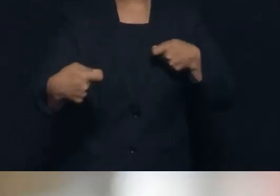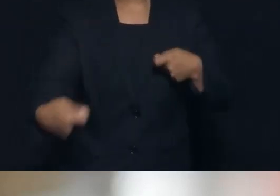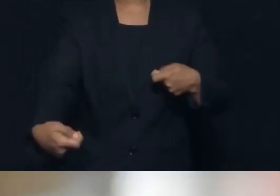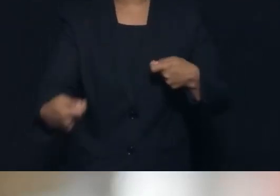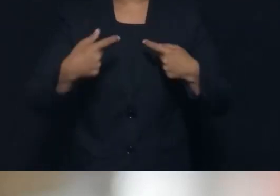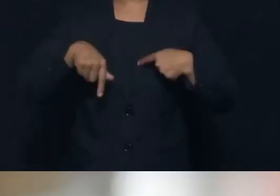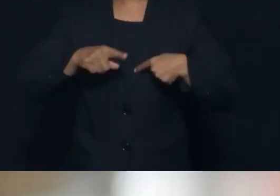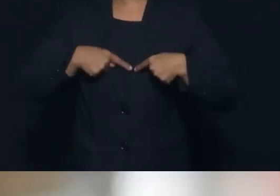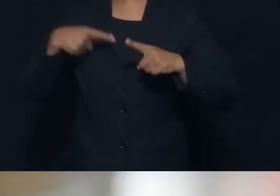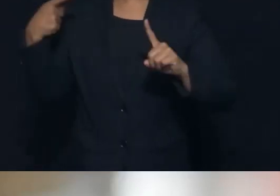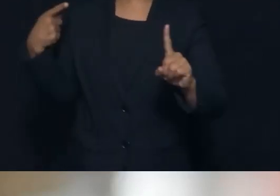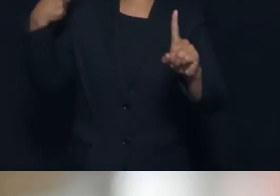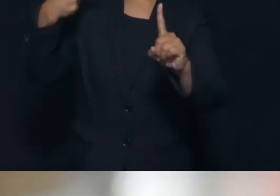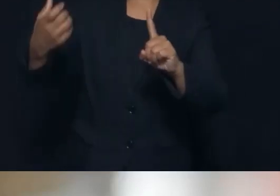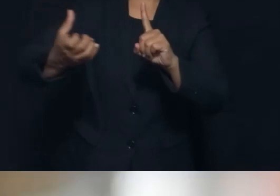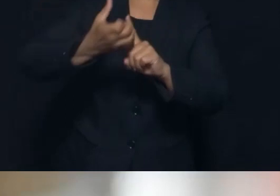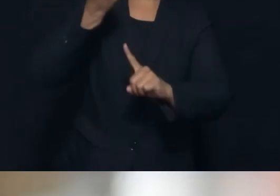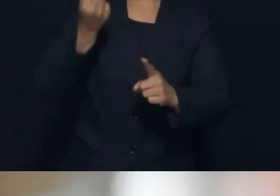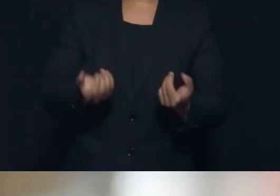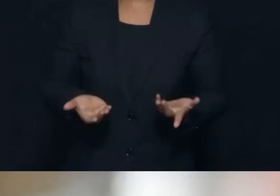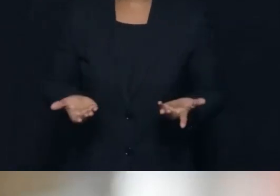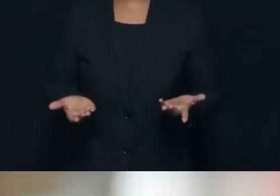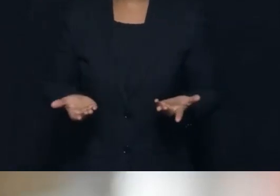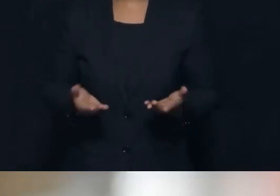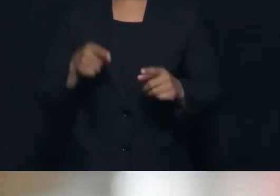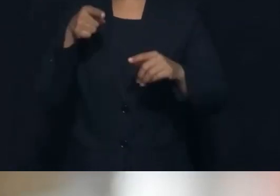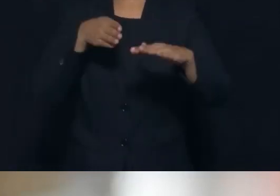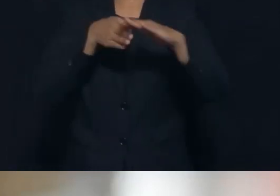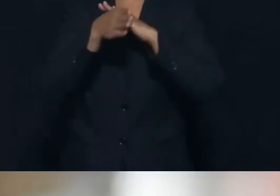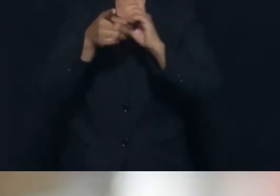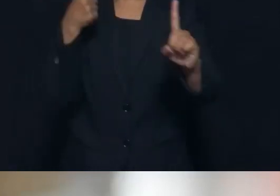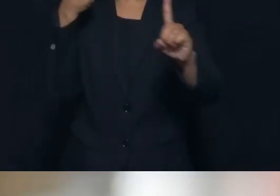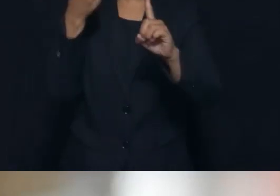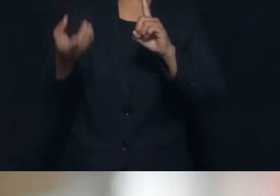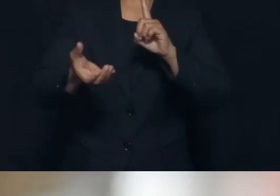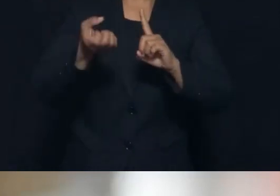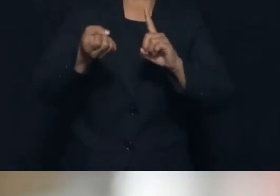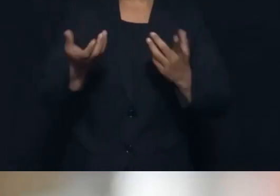The European Association of provider services for persons with disabilities and the Spanish